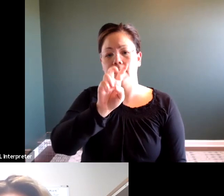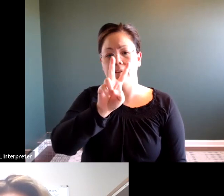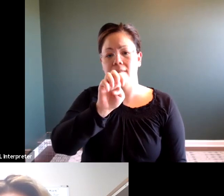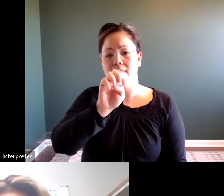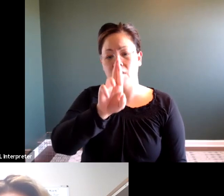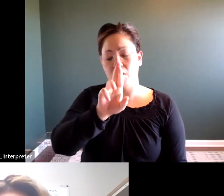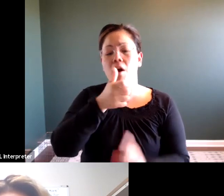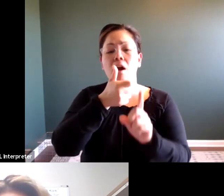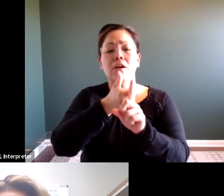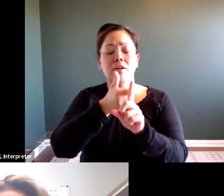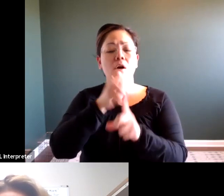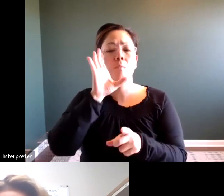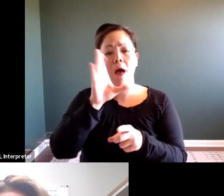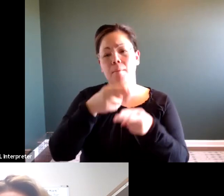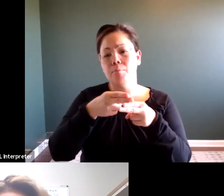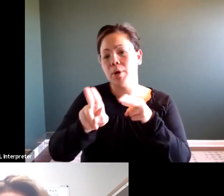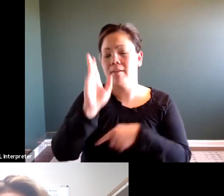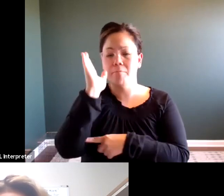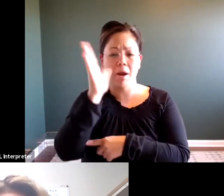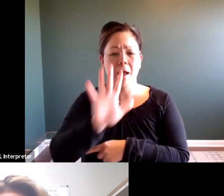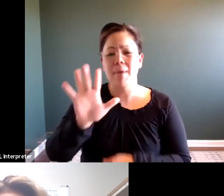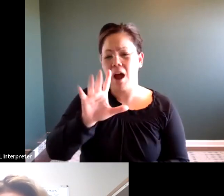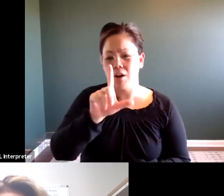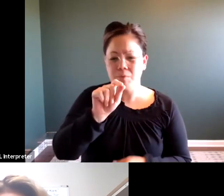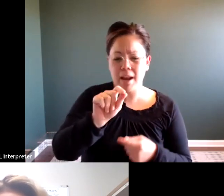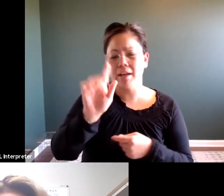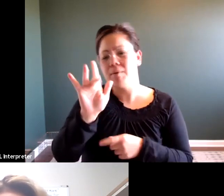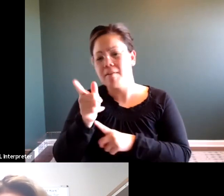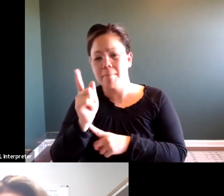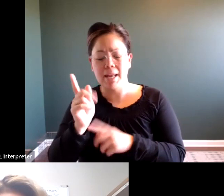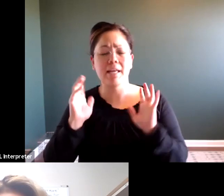a brief presentation about 20 or 25 minutes on the situation